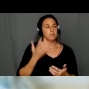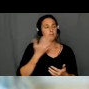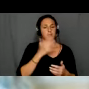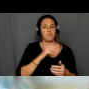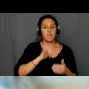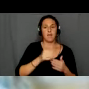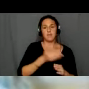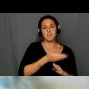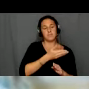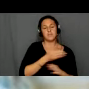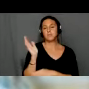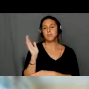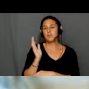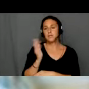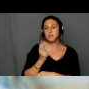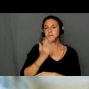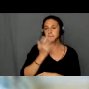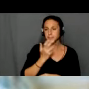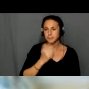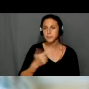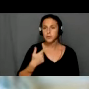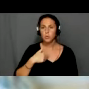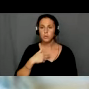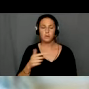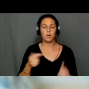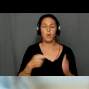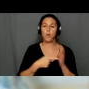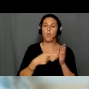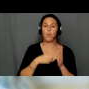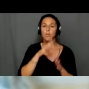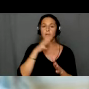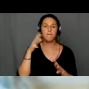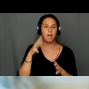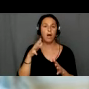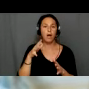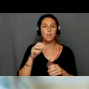I think. that we all owe the you know the farm worker organizations and workers a huge